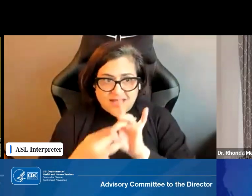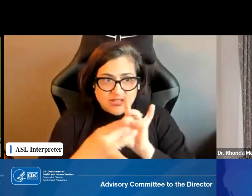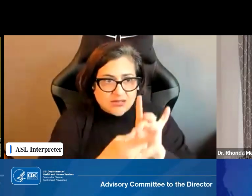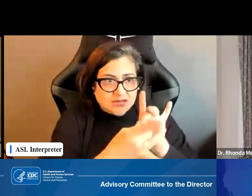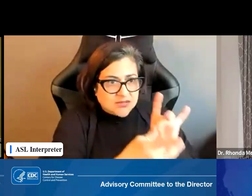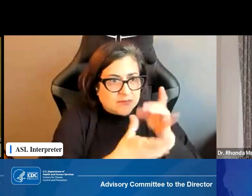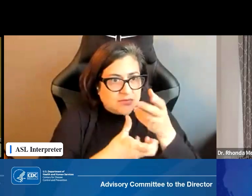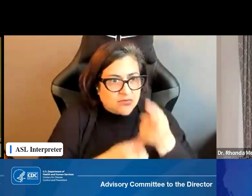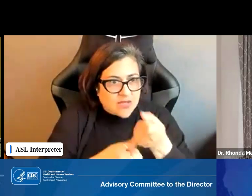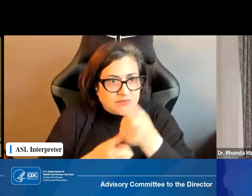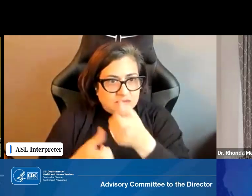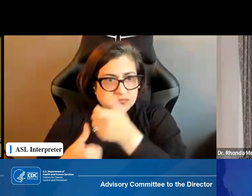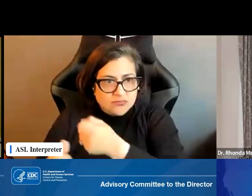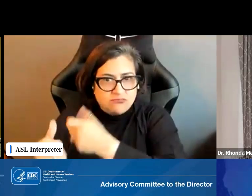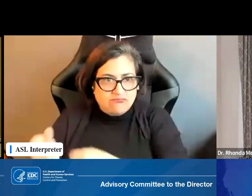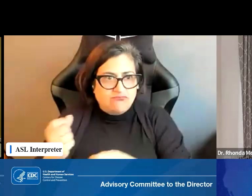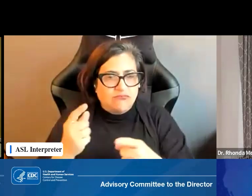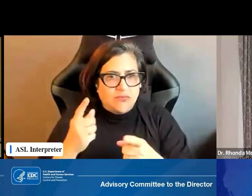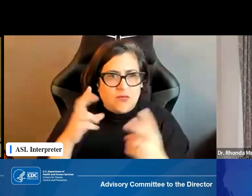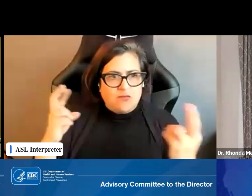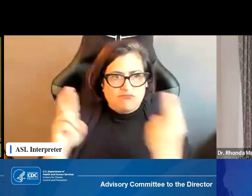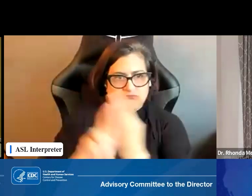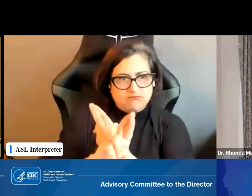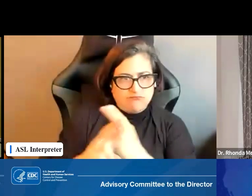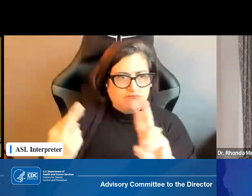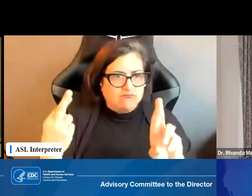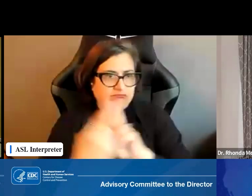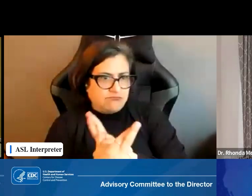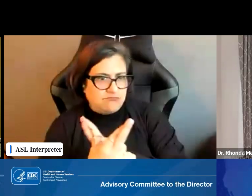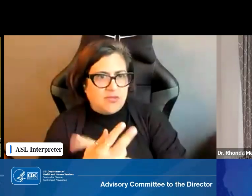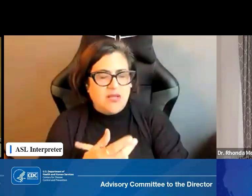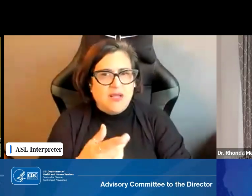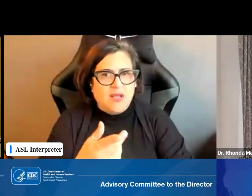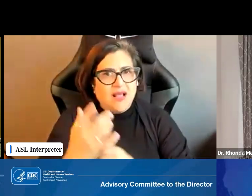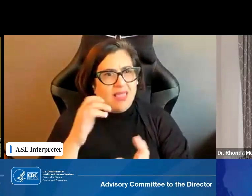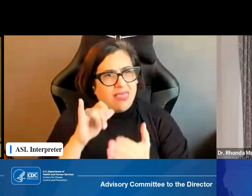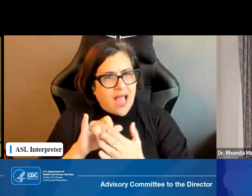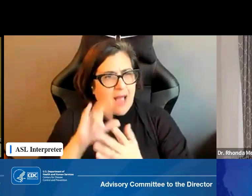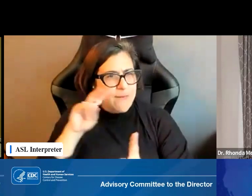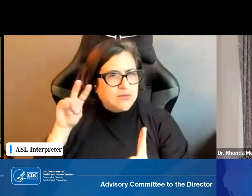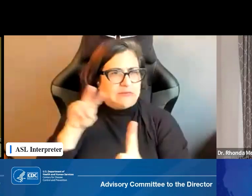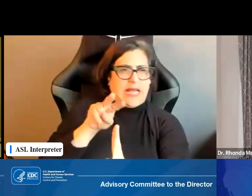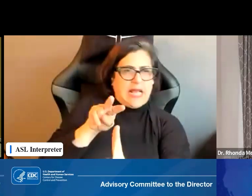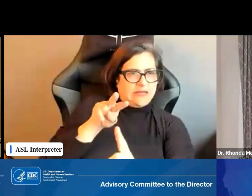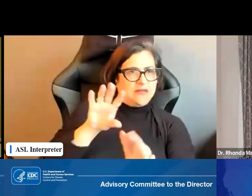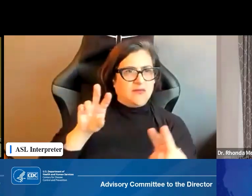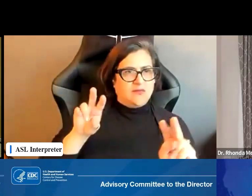that are respectful of each other. I think if we take that perspective, I think we can make some wonderful recommendations